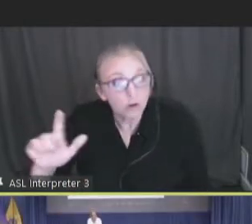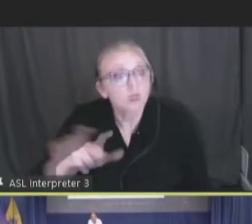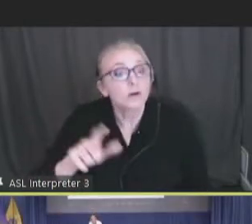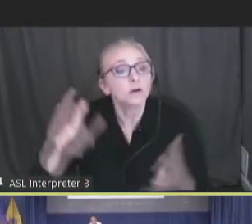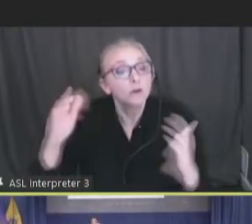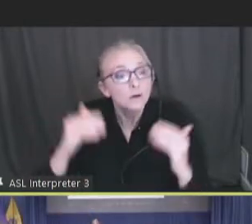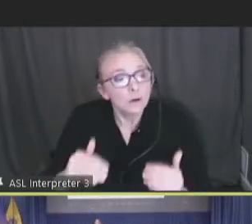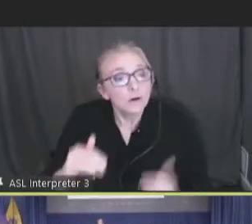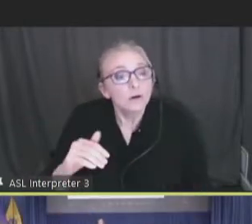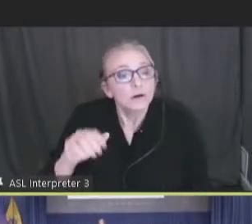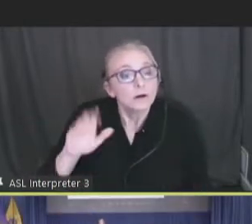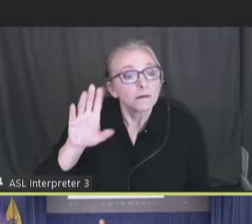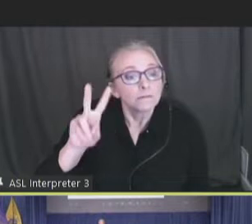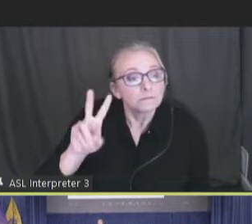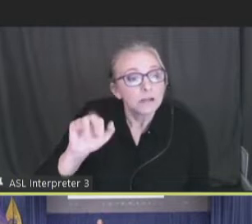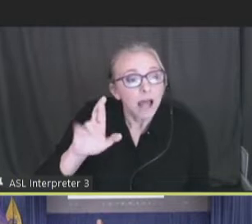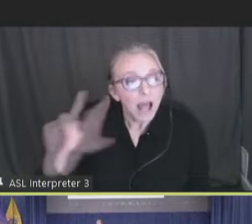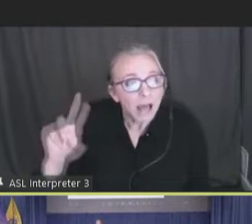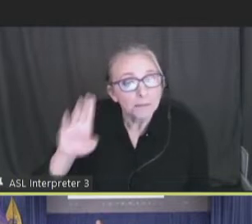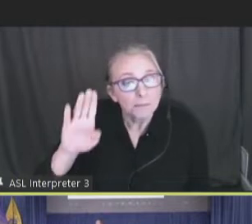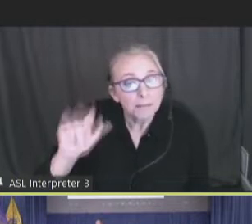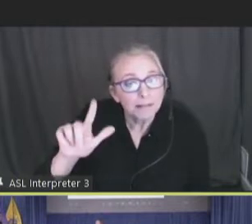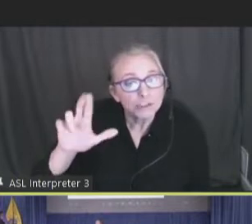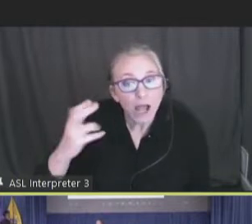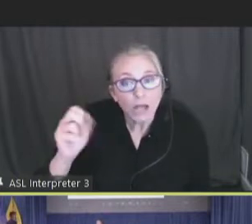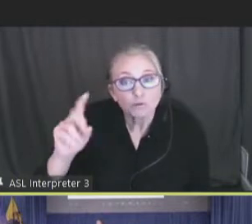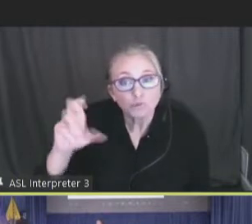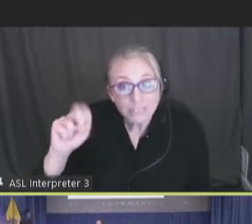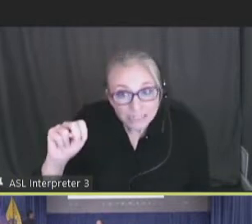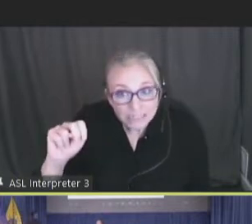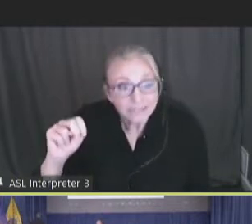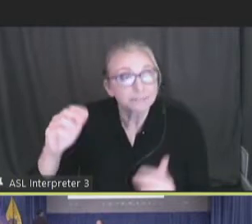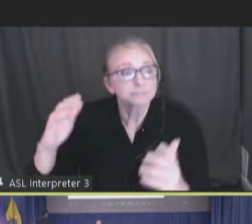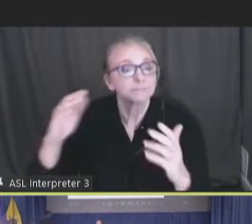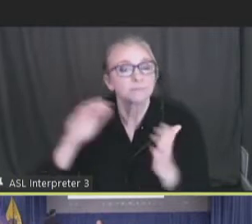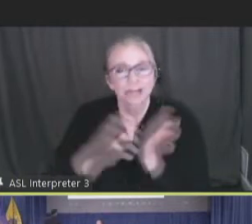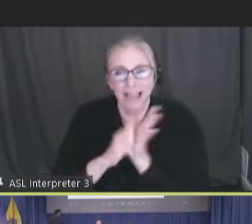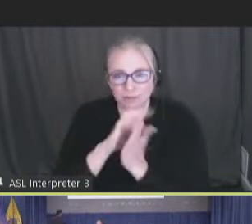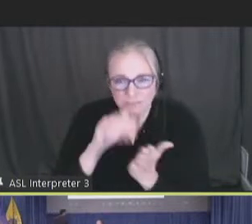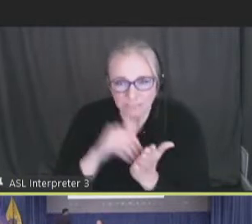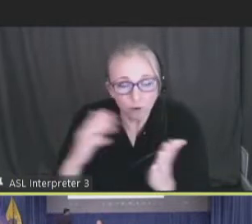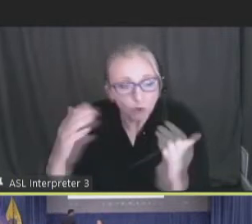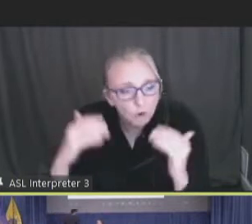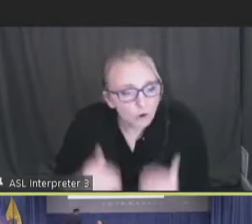Dr. Vinod Balachandran from Memorial Sloan Kettering Cancer Center, Dr. Harvey Friedman